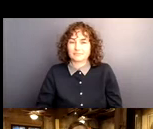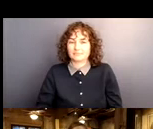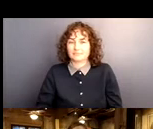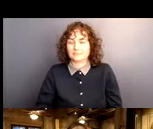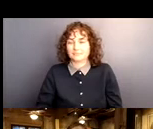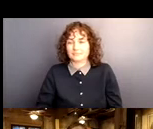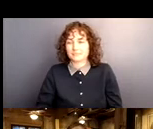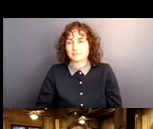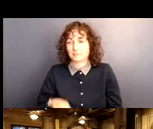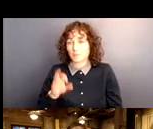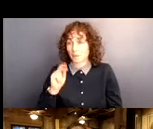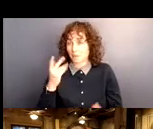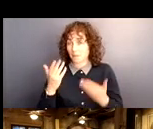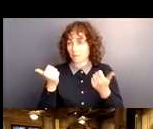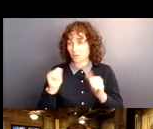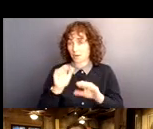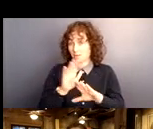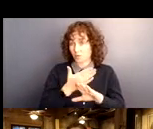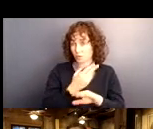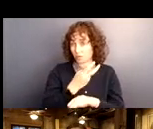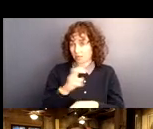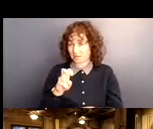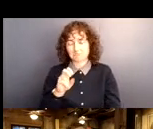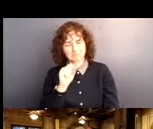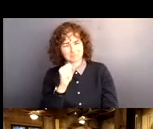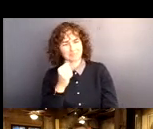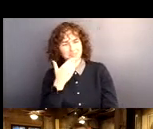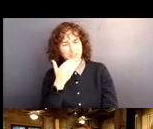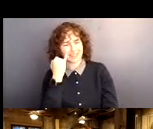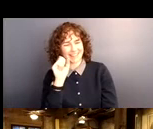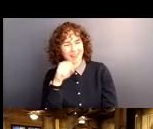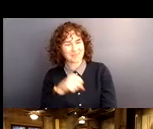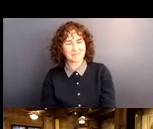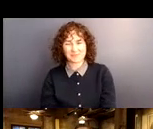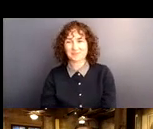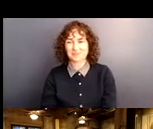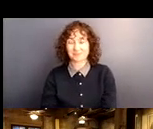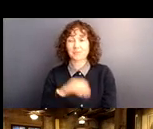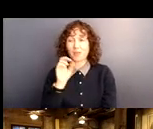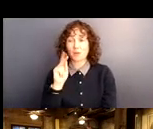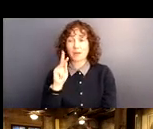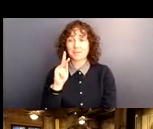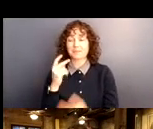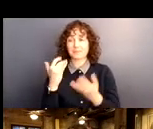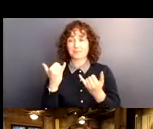Should we try a musical transition? Let's do it. Good idea. Okay. So as we do the musical transition